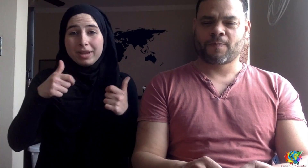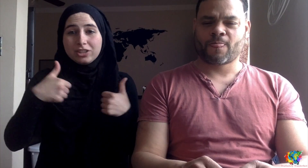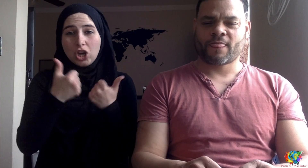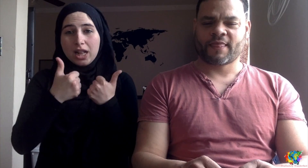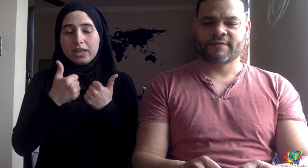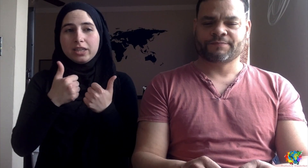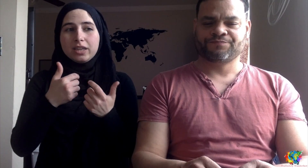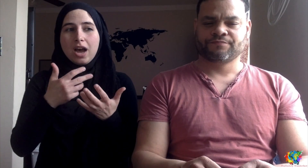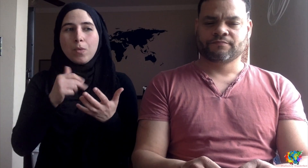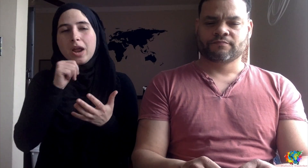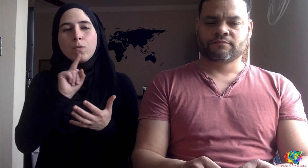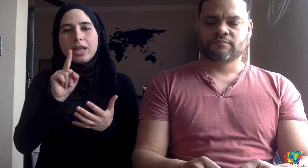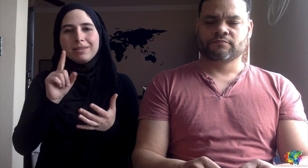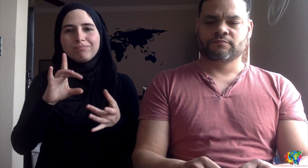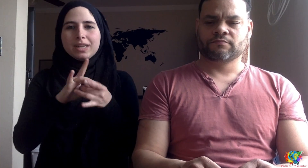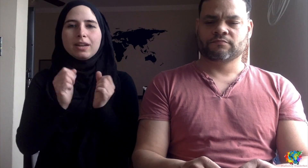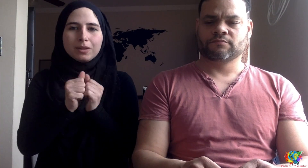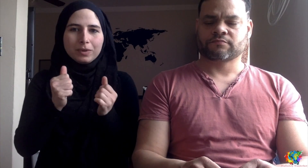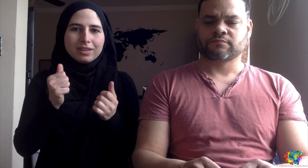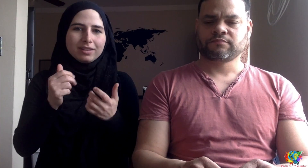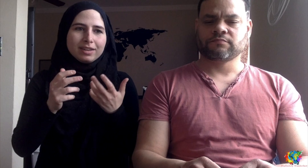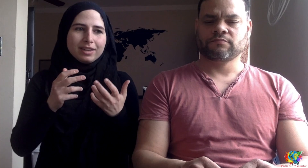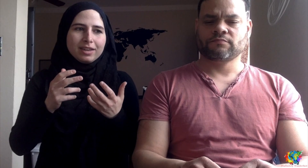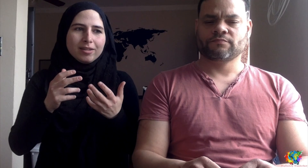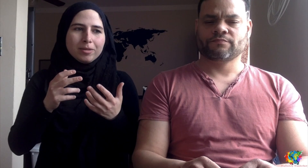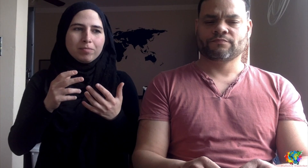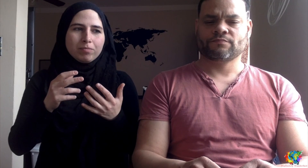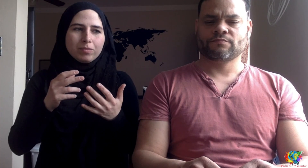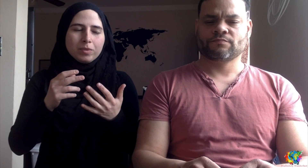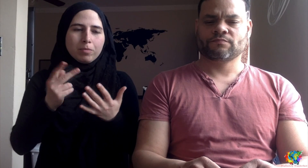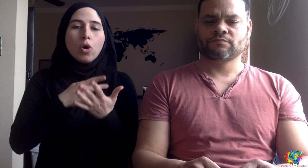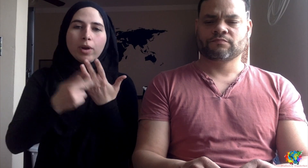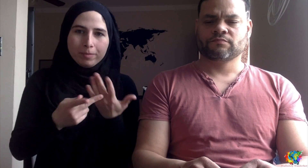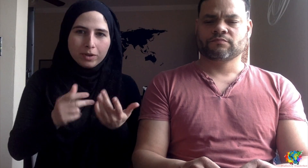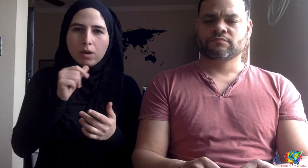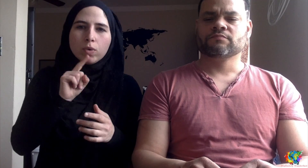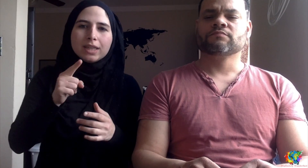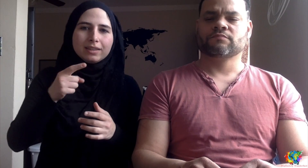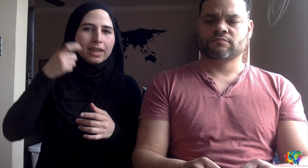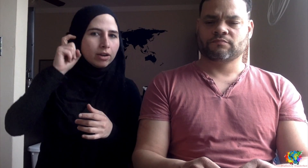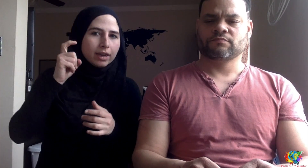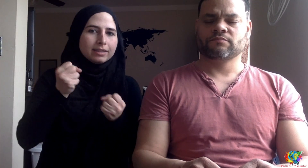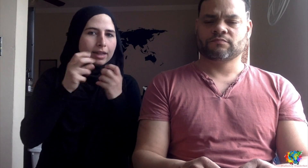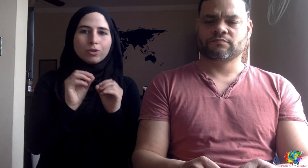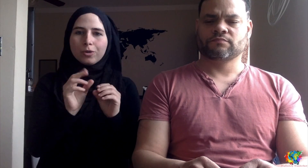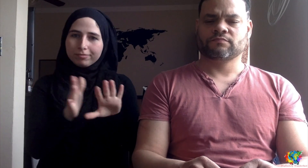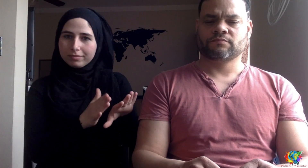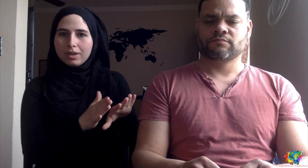Zee: My biggest challenge is not really connected to the program Zee: Not the hearing aids or anything